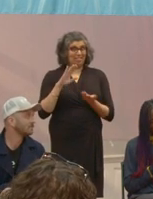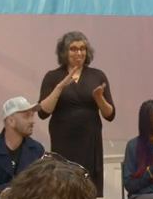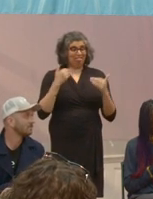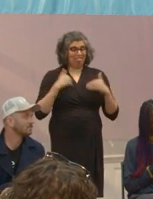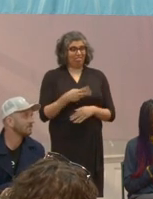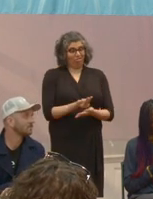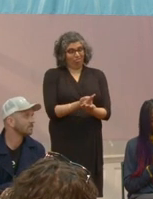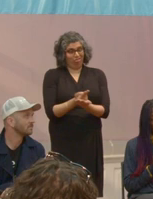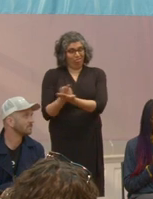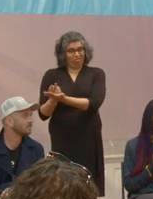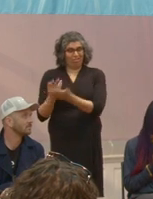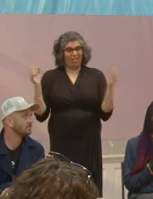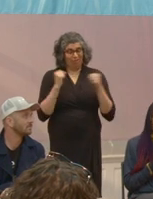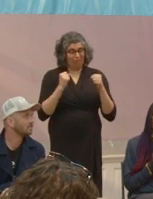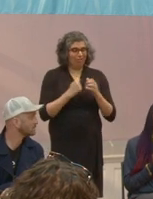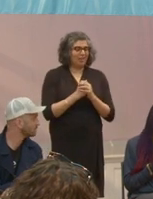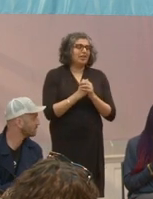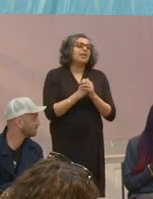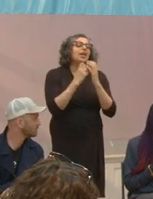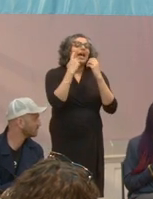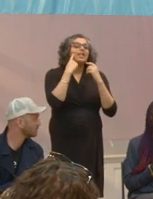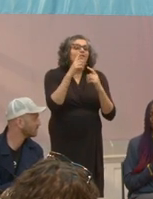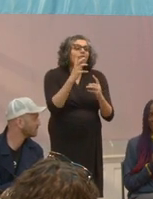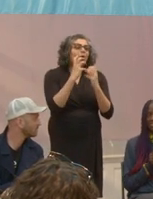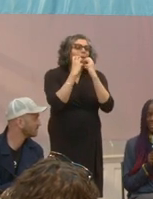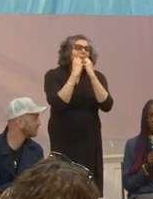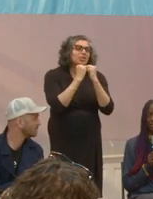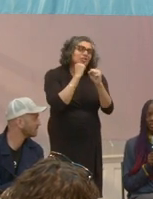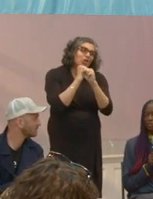teaching to preserve the art. But how does that work when you